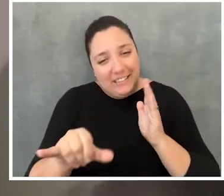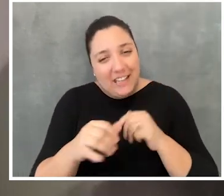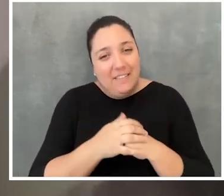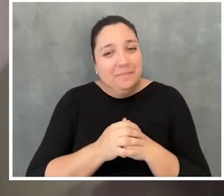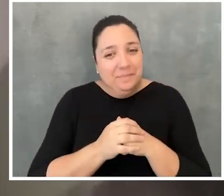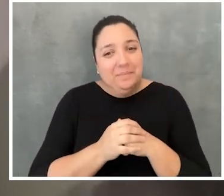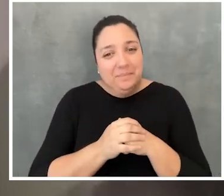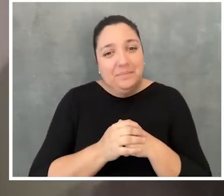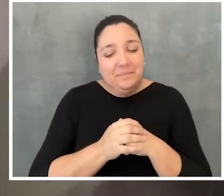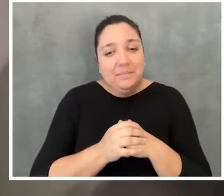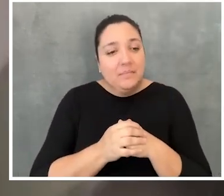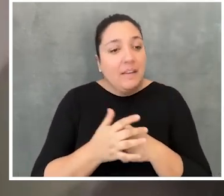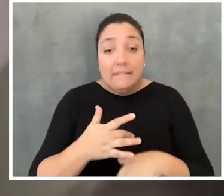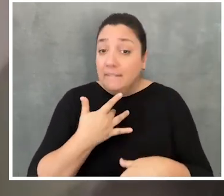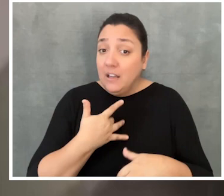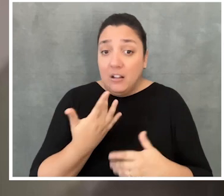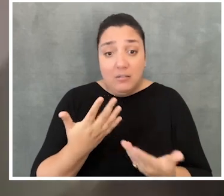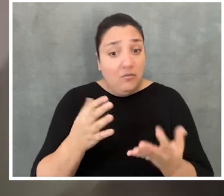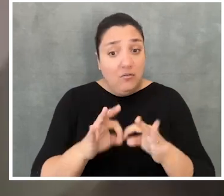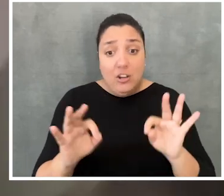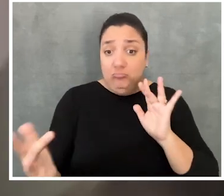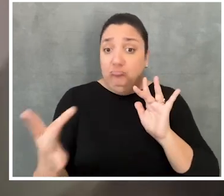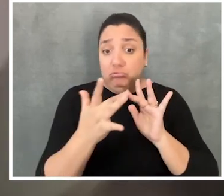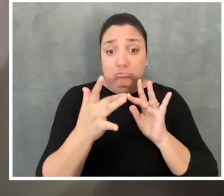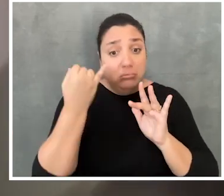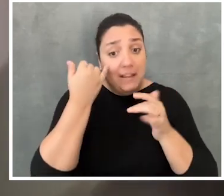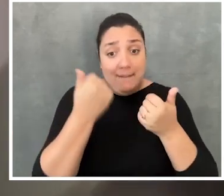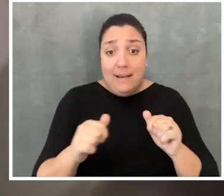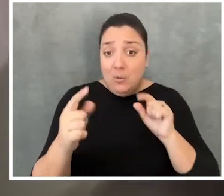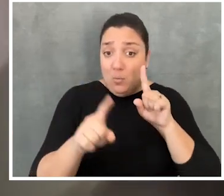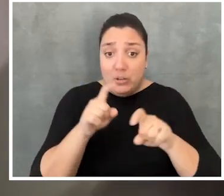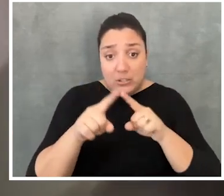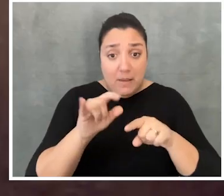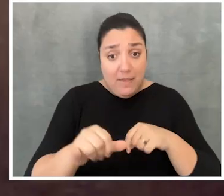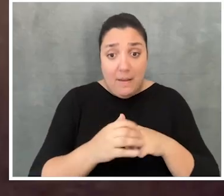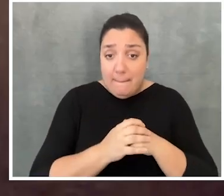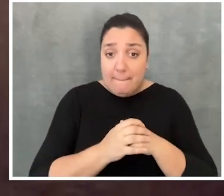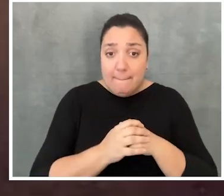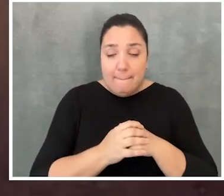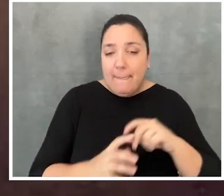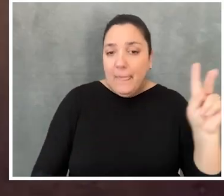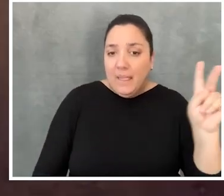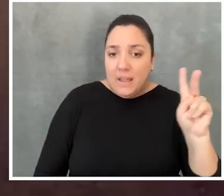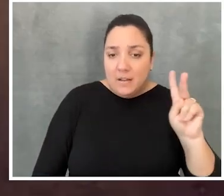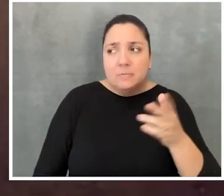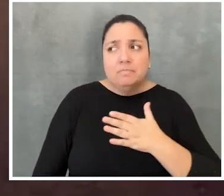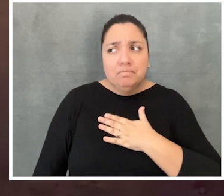and, you know, feel free to reach out if you have any questions in that regard. That's awesome. Thank you so much.